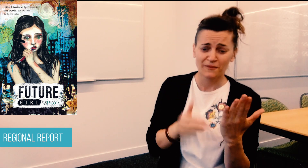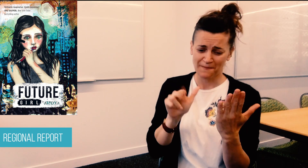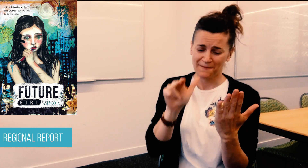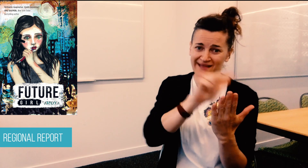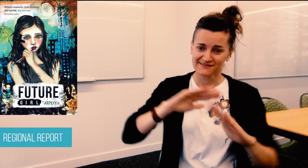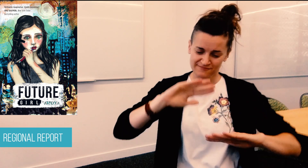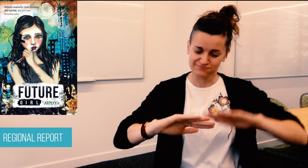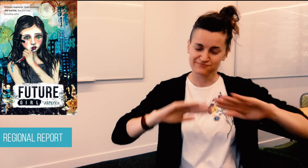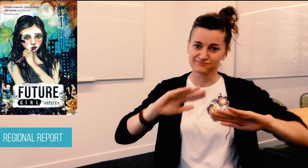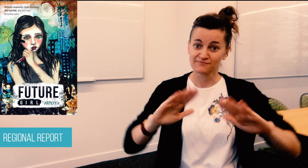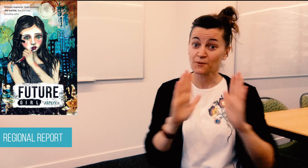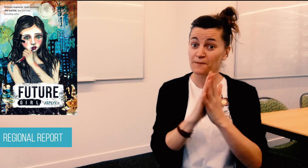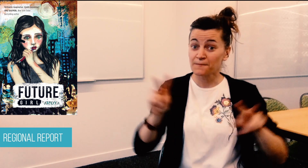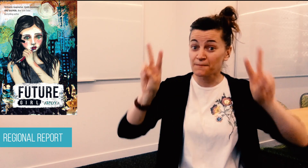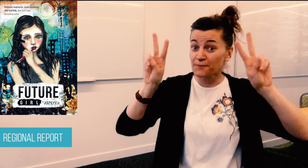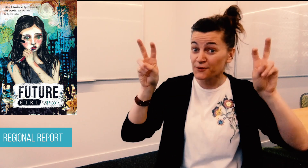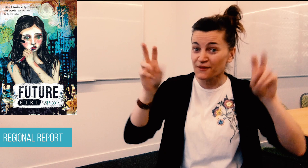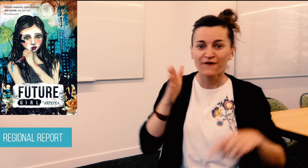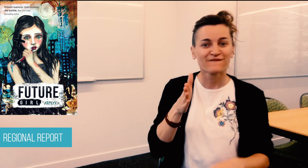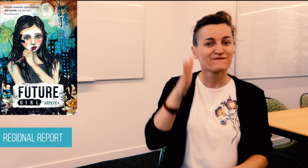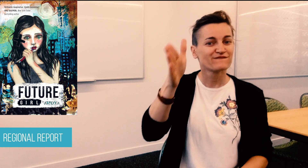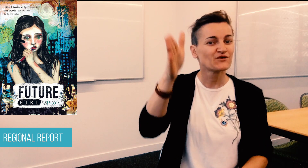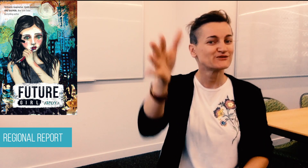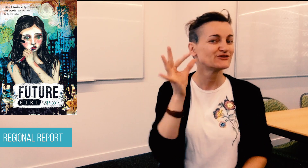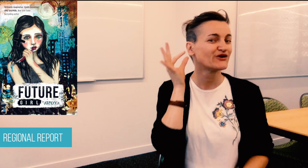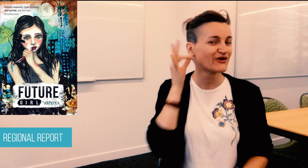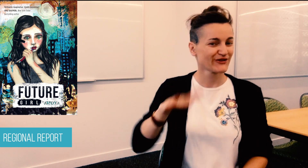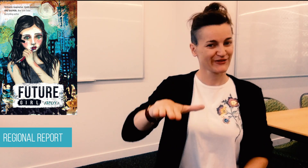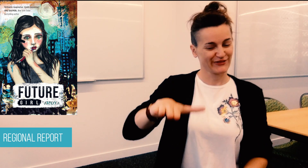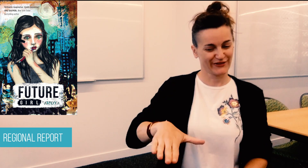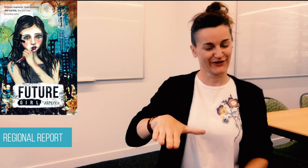her art to the book. The book is titled, ‘Future Girl’.